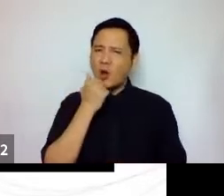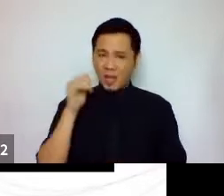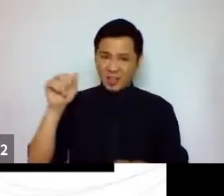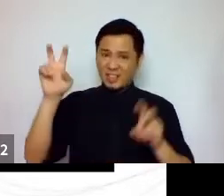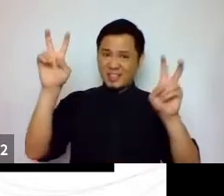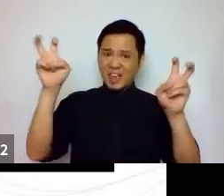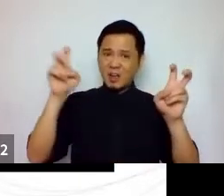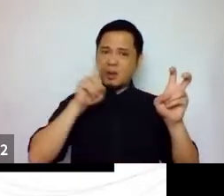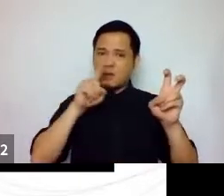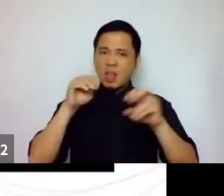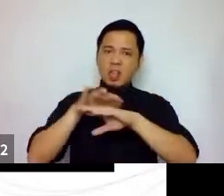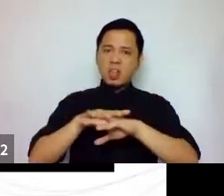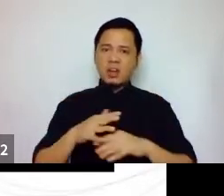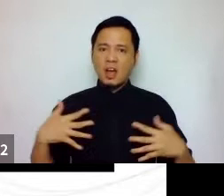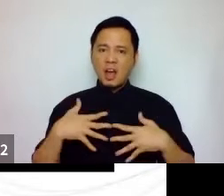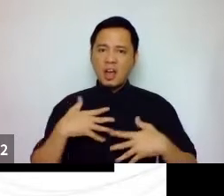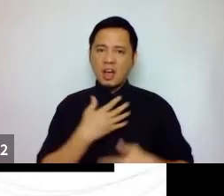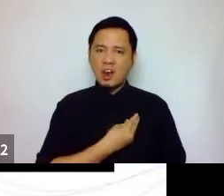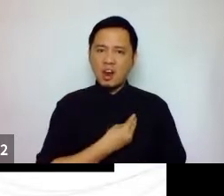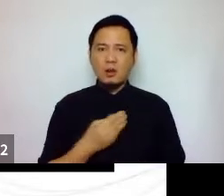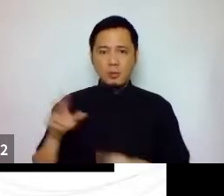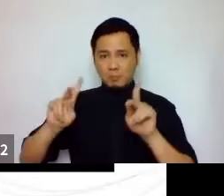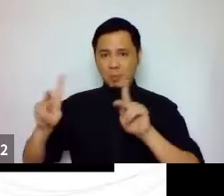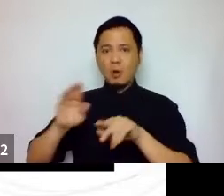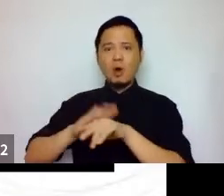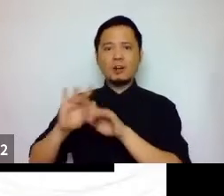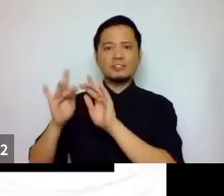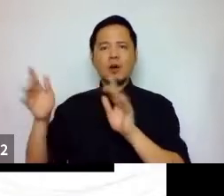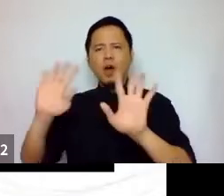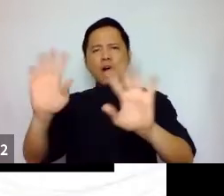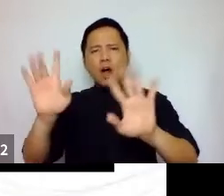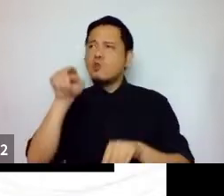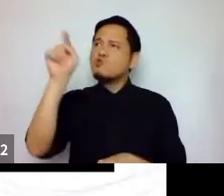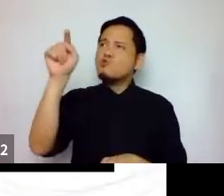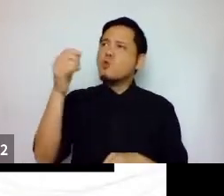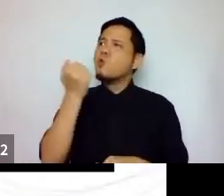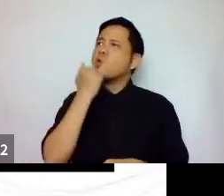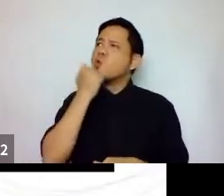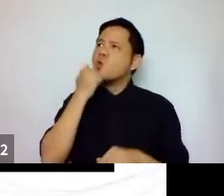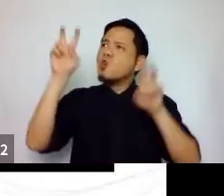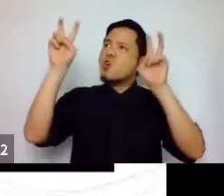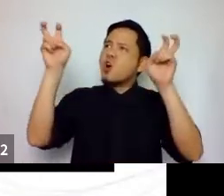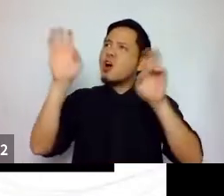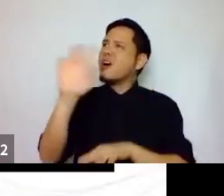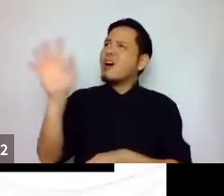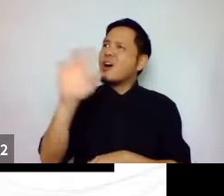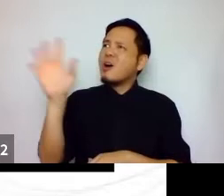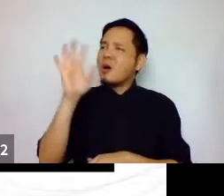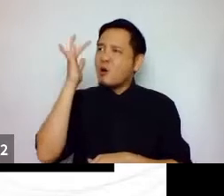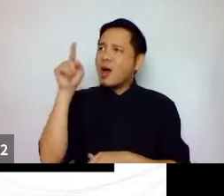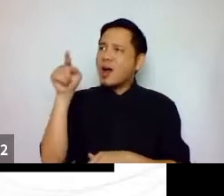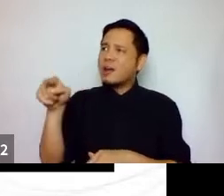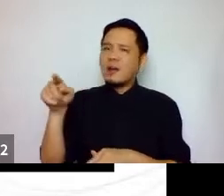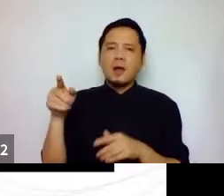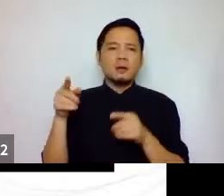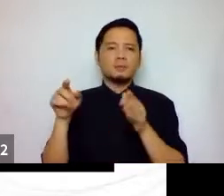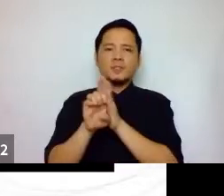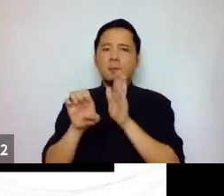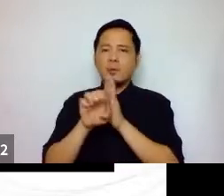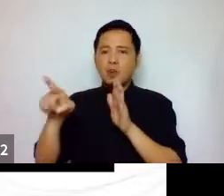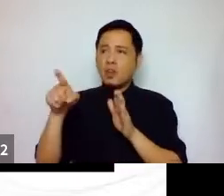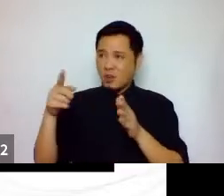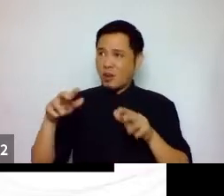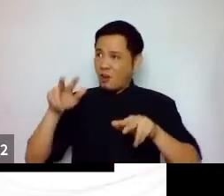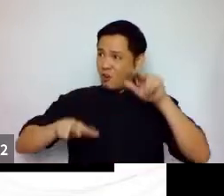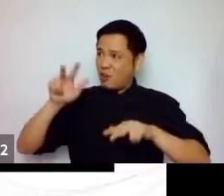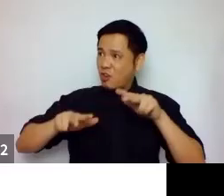The netizens themselves are the ones calling out the media outlets and saying that the way they wrote something is wrong and would further compromise the vaccine confidence of Filipinos.